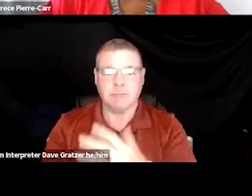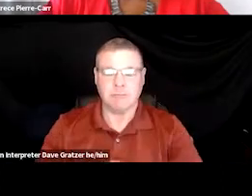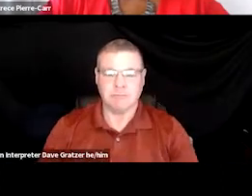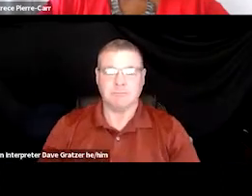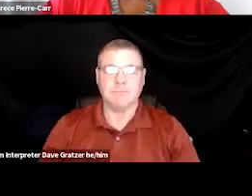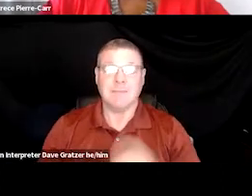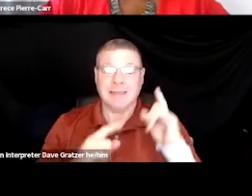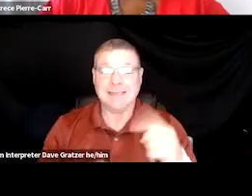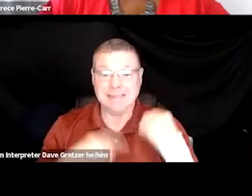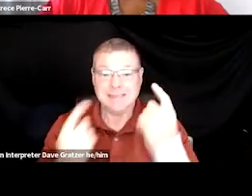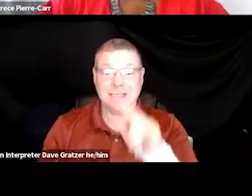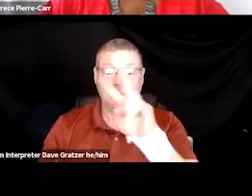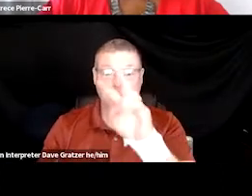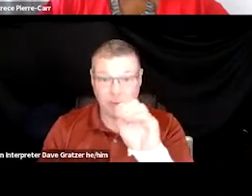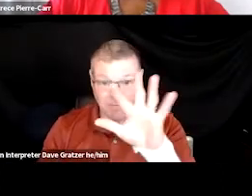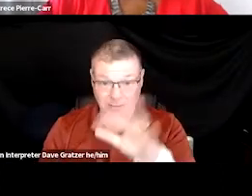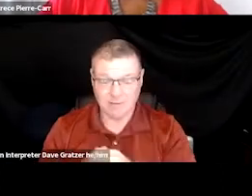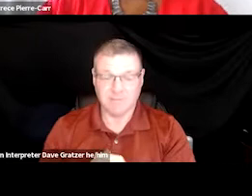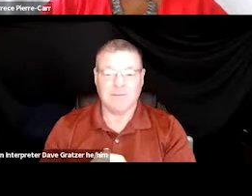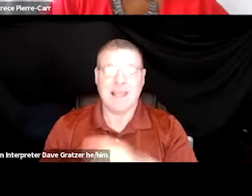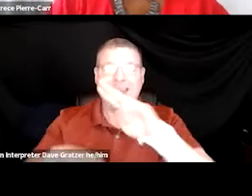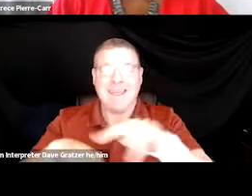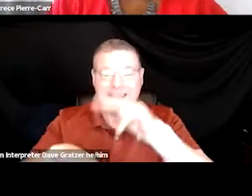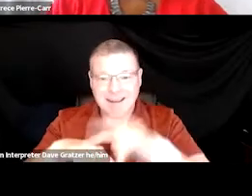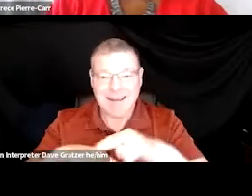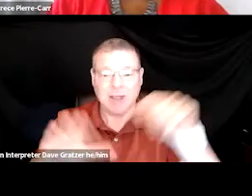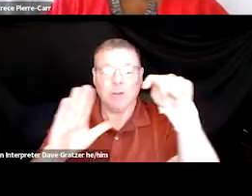Since 2005, the National Suicide Prevention Lifeline